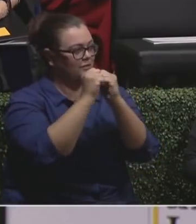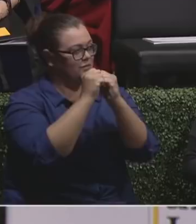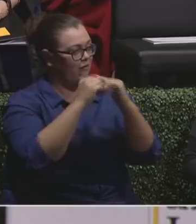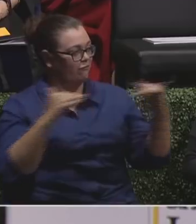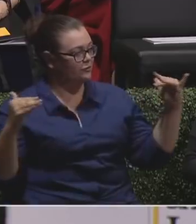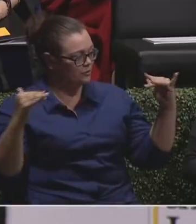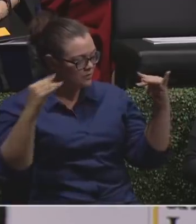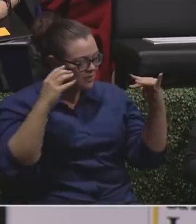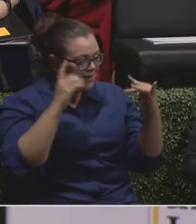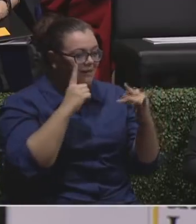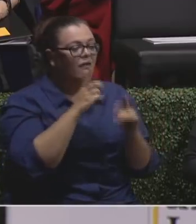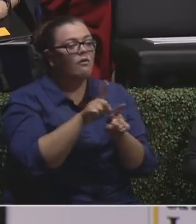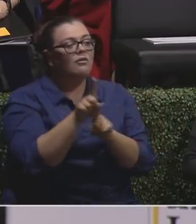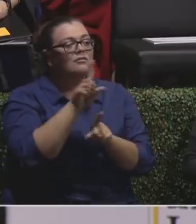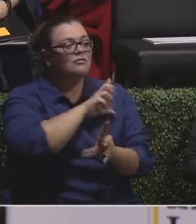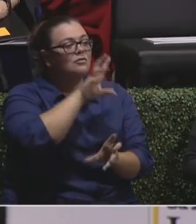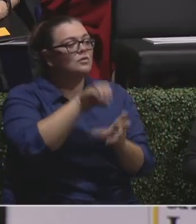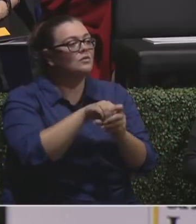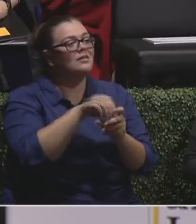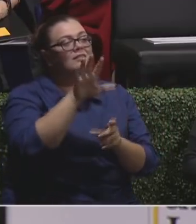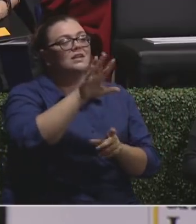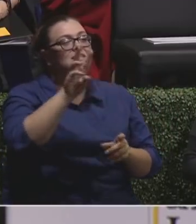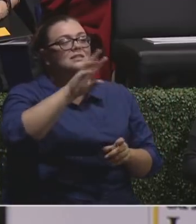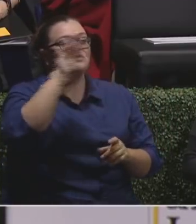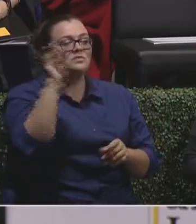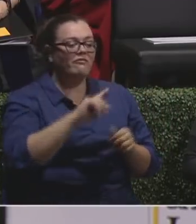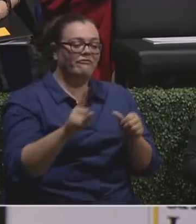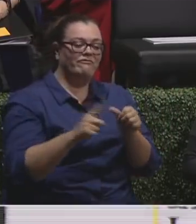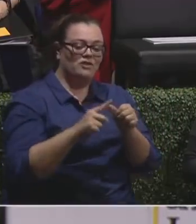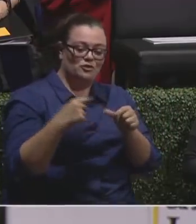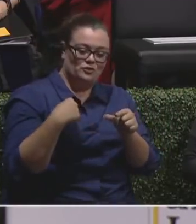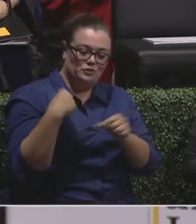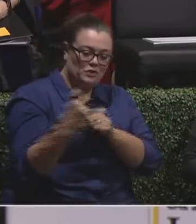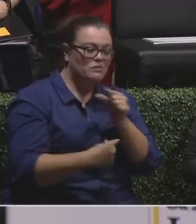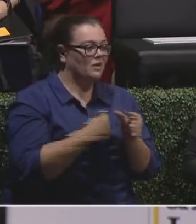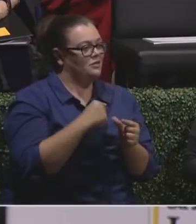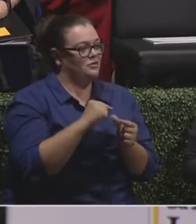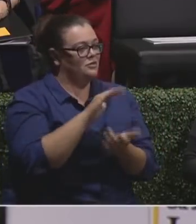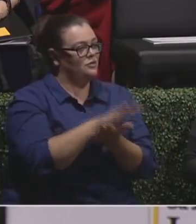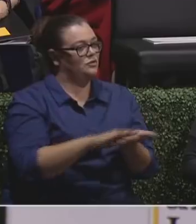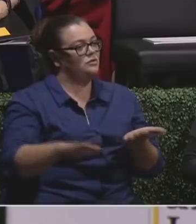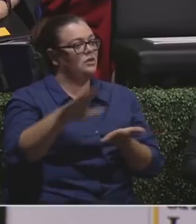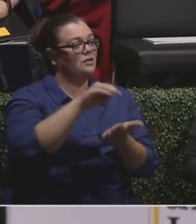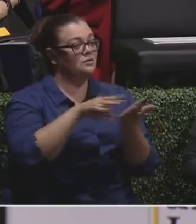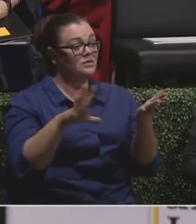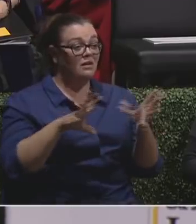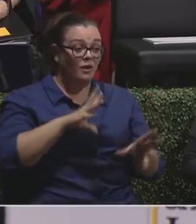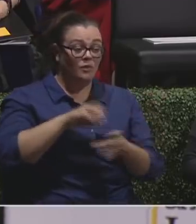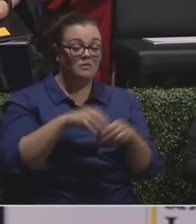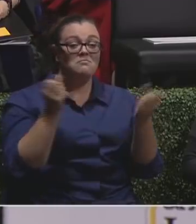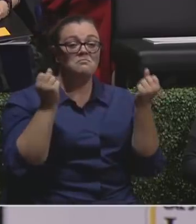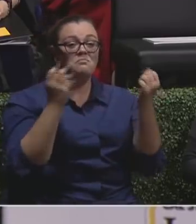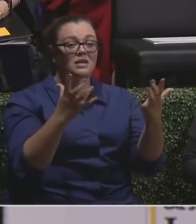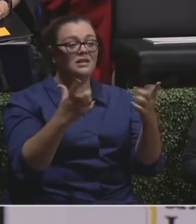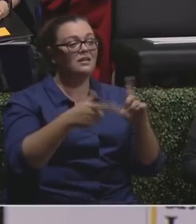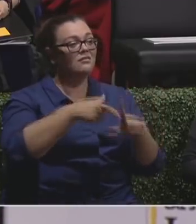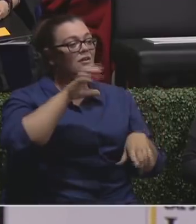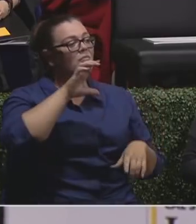AND HAVE HIGH HOPES FOR THIS AT SCHOOL, AND THE CONTRIBUTIONS THAT IT MAKES ON A DAILY BASIS. I AM PROUD OF SPEED FOR THE HIGHLY